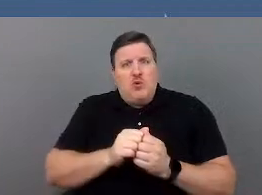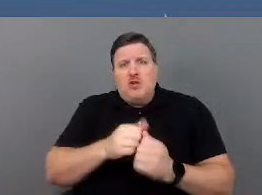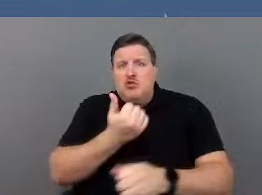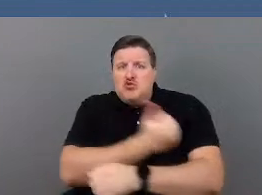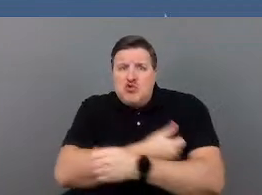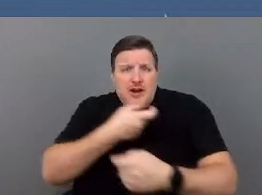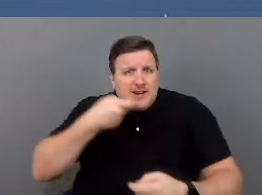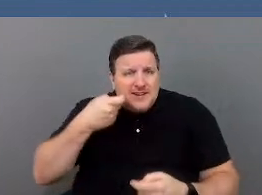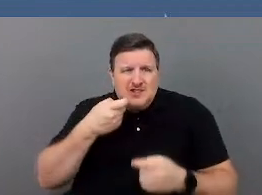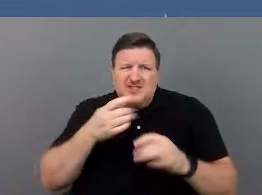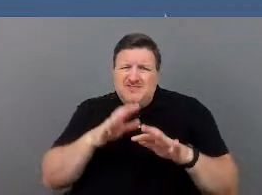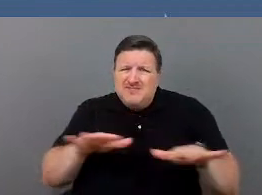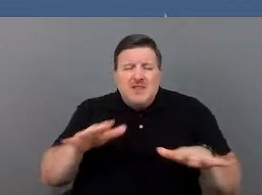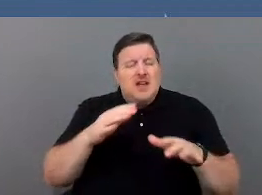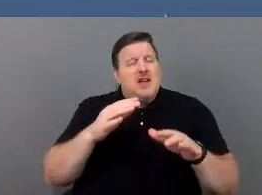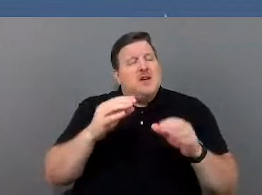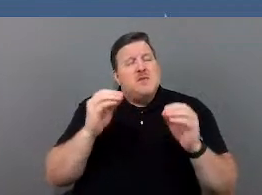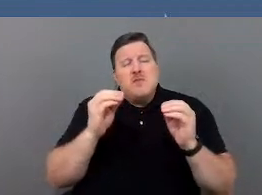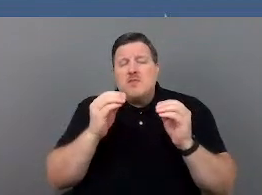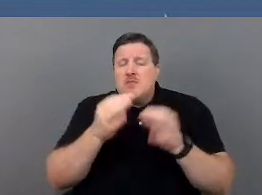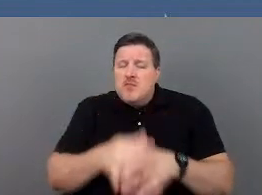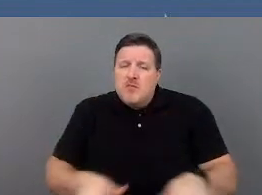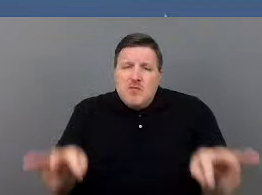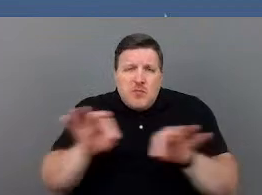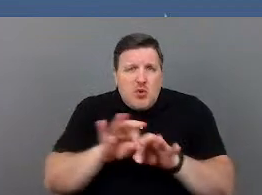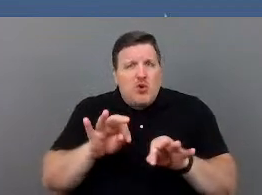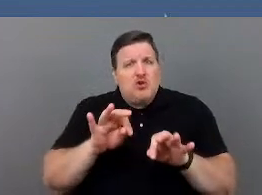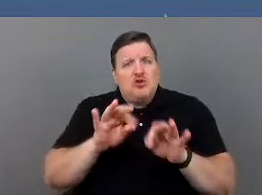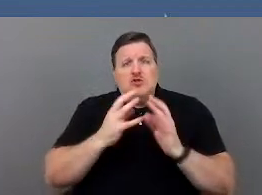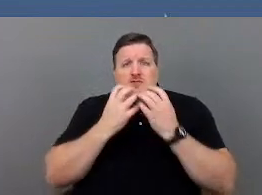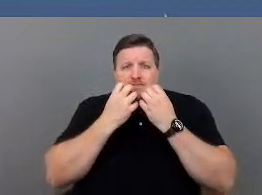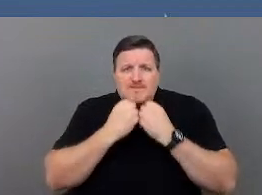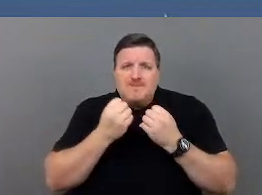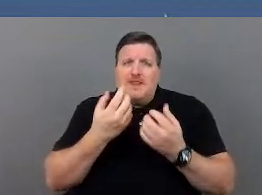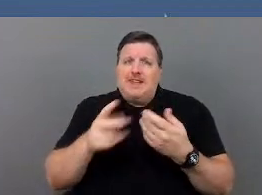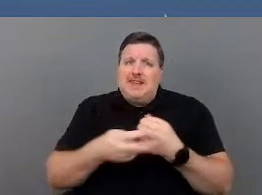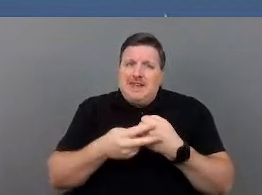I MEAN, DO WE NOT KNOW THIS? ARE THINGS THAT ACTUALLY KEEP FAMILIES AND COMMUNITIES SAFE.